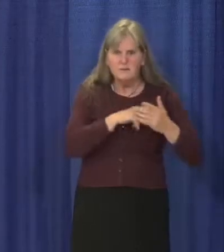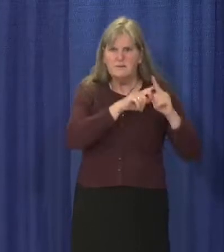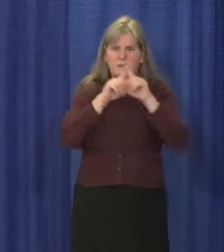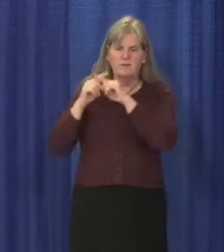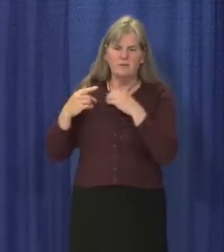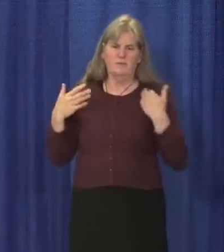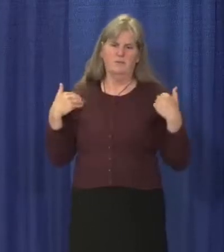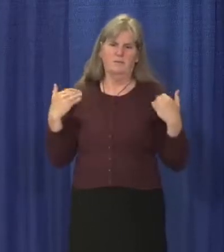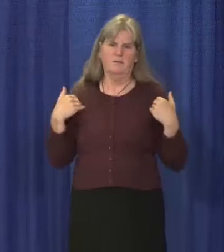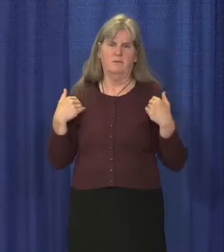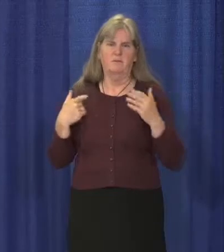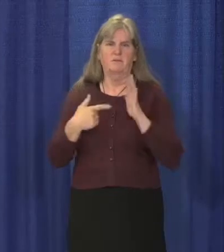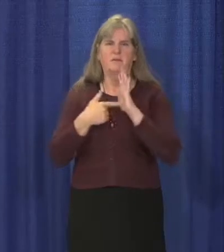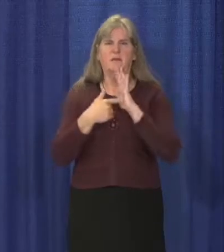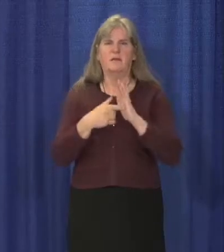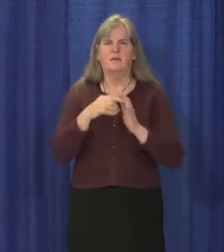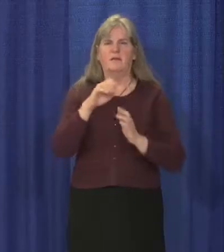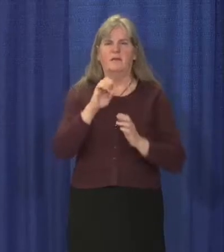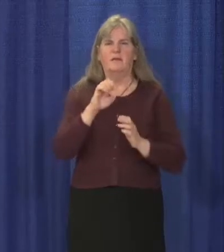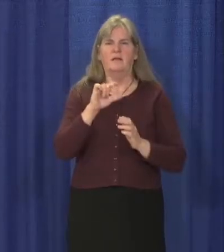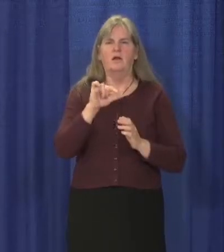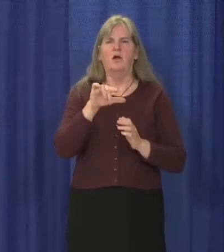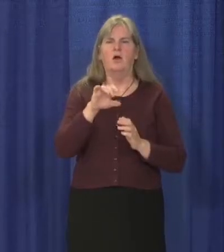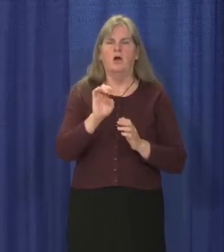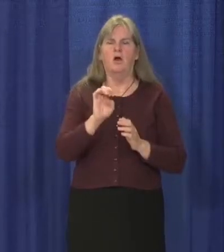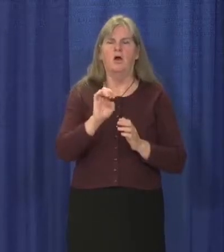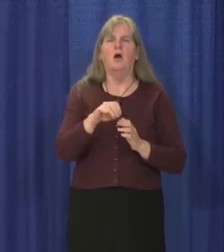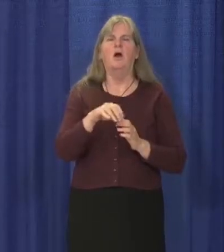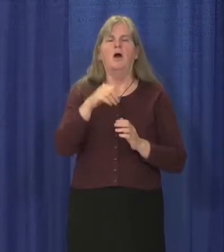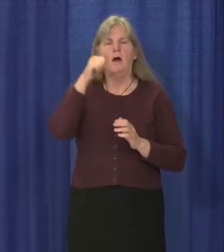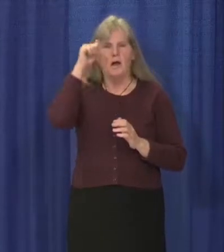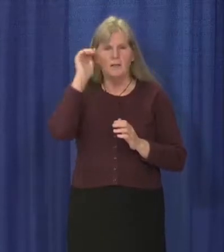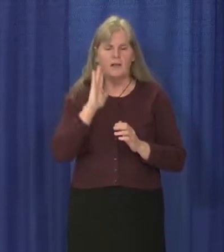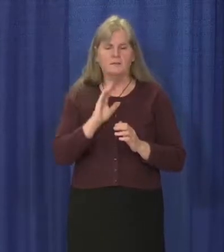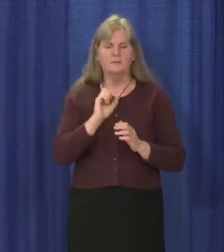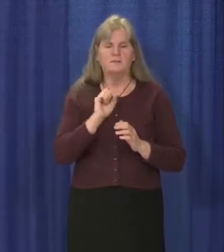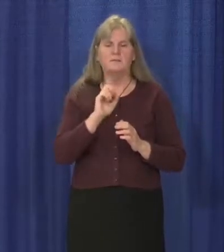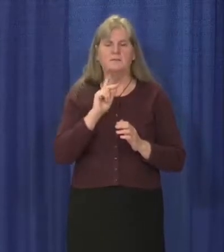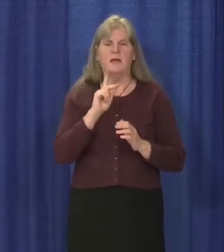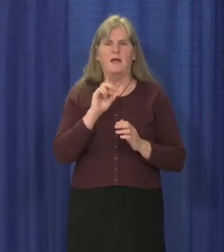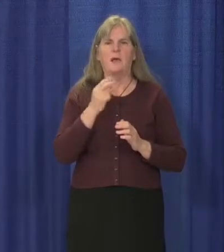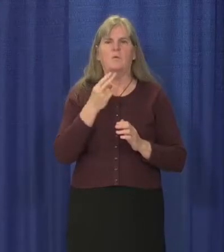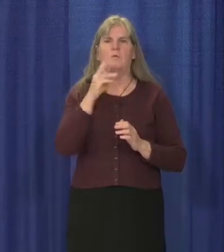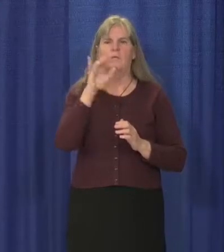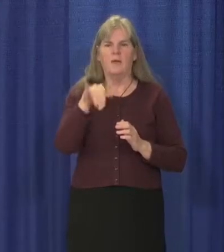communities like Eagle Alaska, Haynes Alaska, Skagway have huge